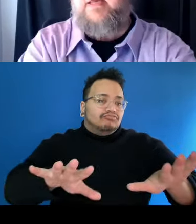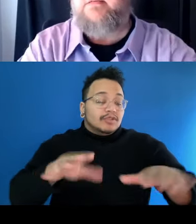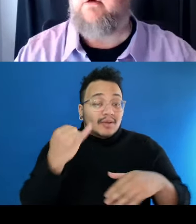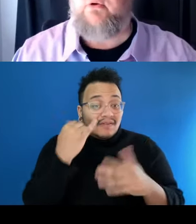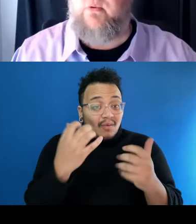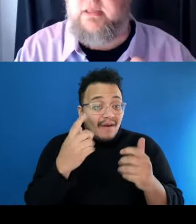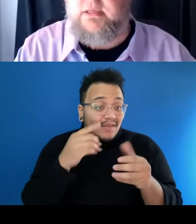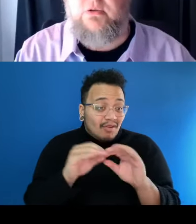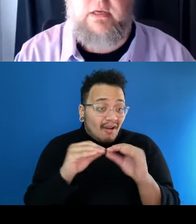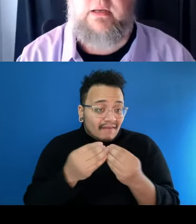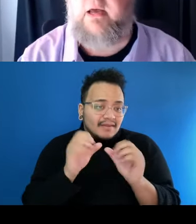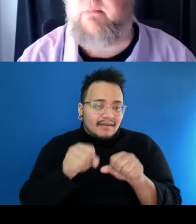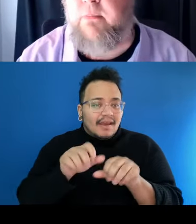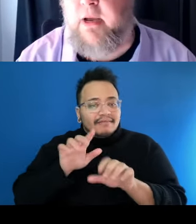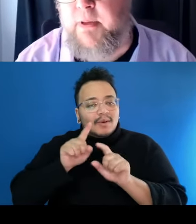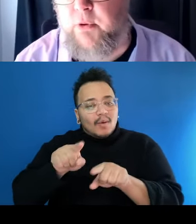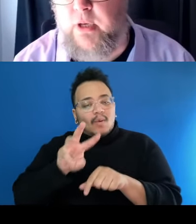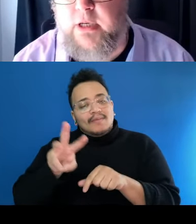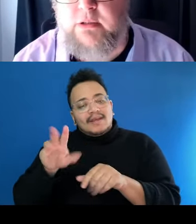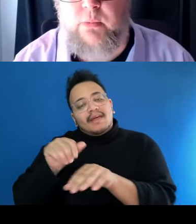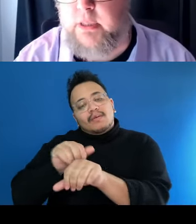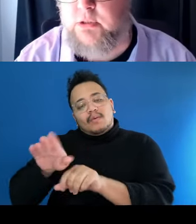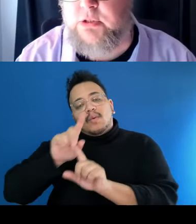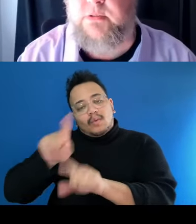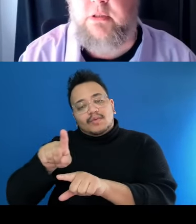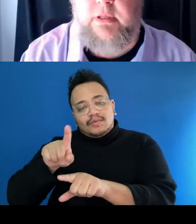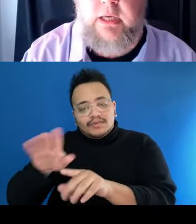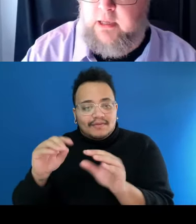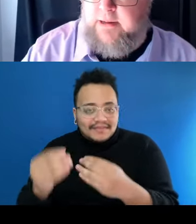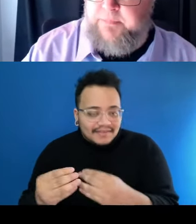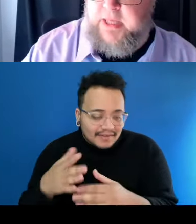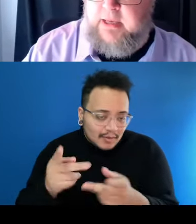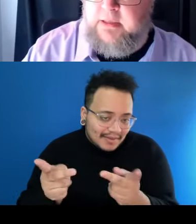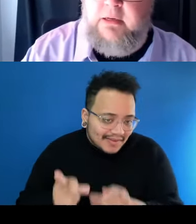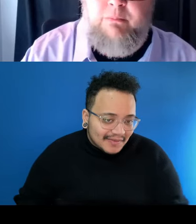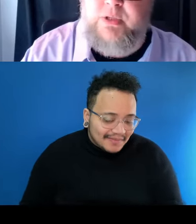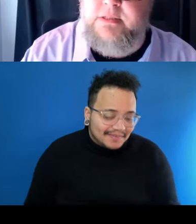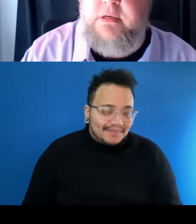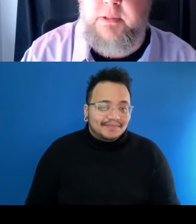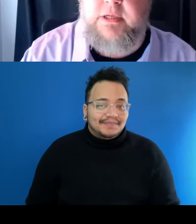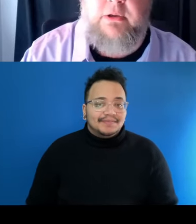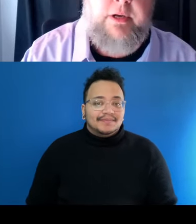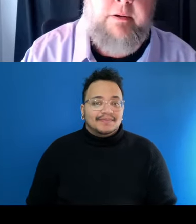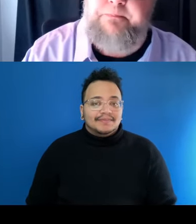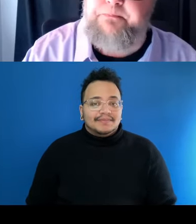it's another way that you can help remind people what healthy relationships look like and what does it need to be tolerated.